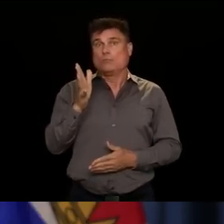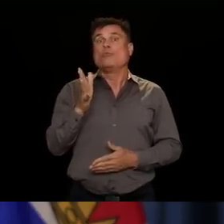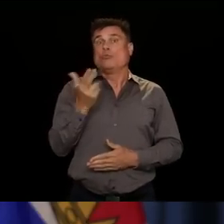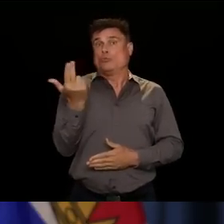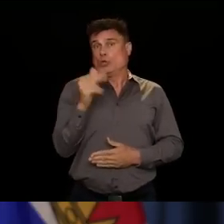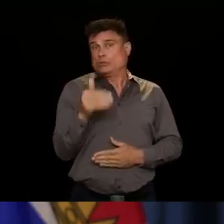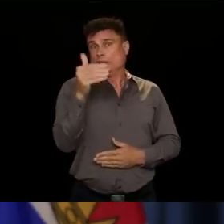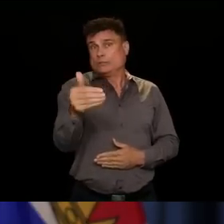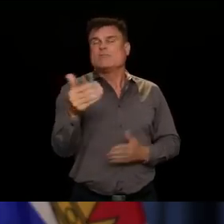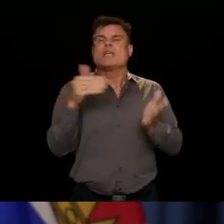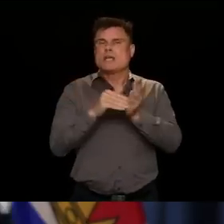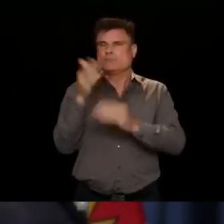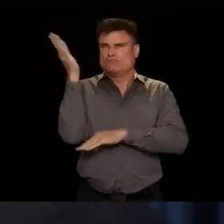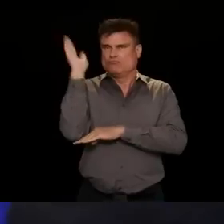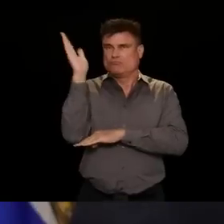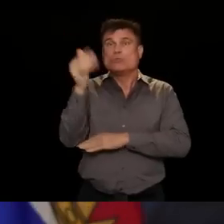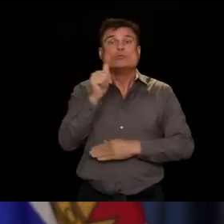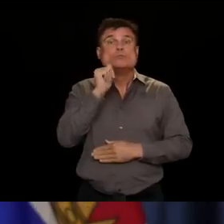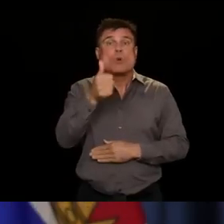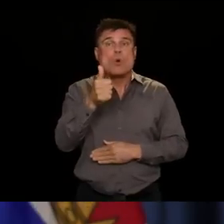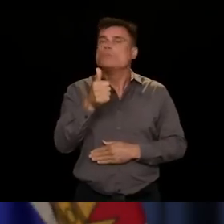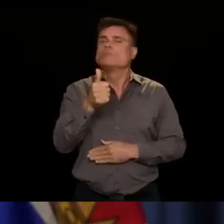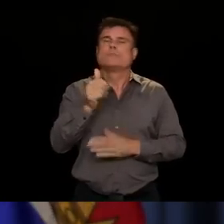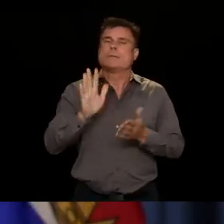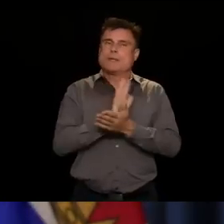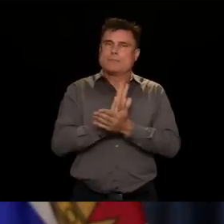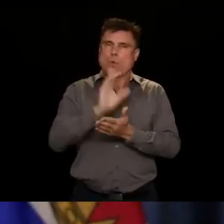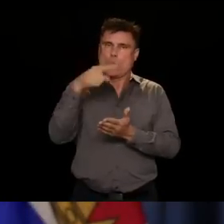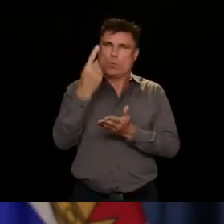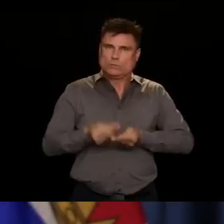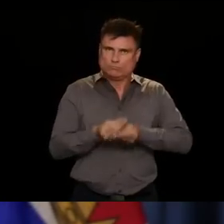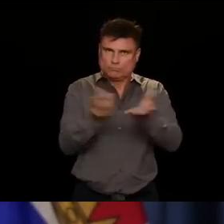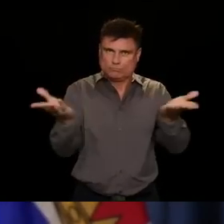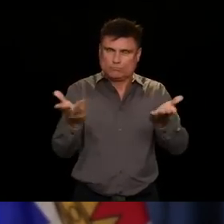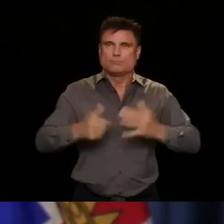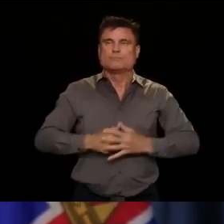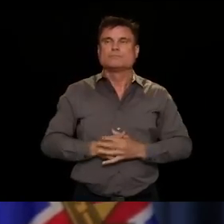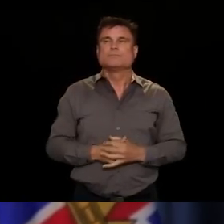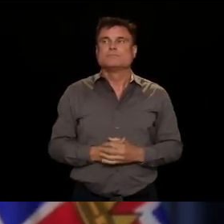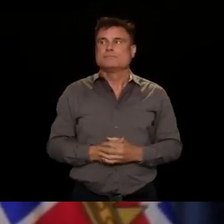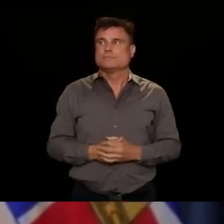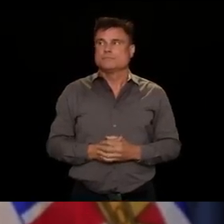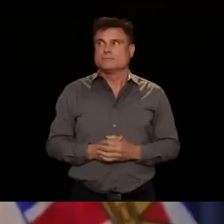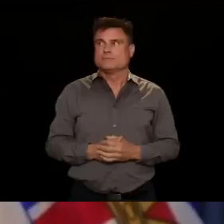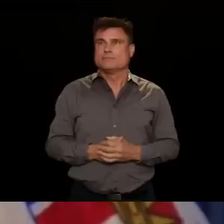With that I will introduce Dr Bonnie Henry. Thank you and good afternoon. This afternoon